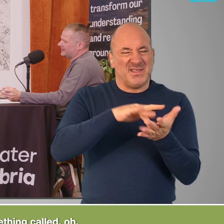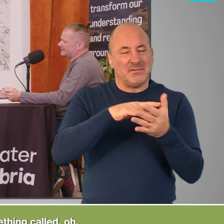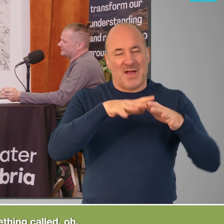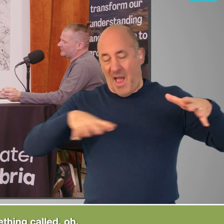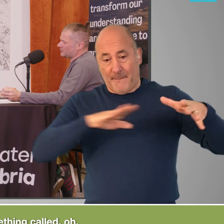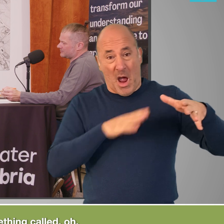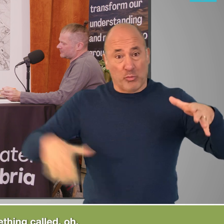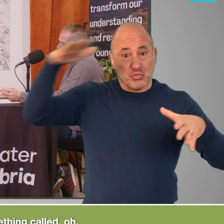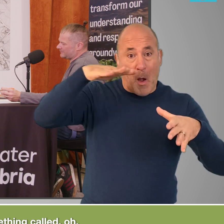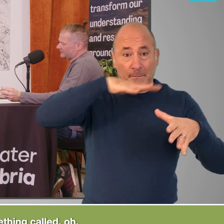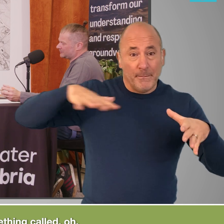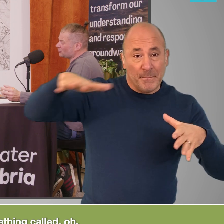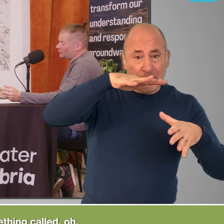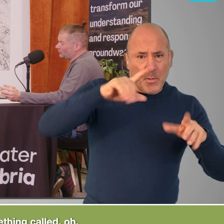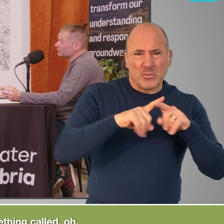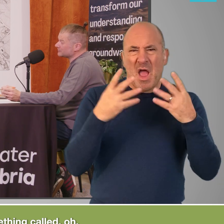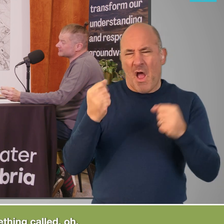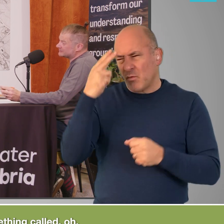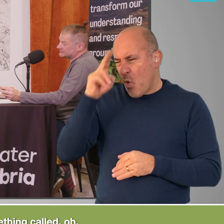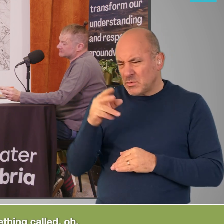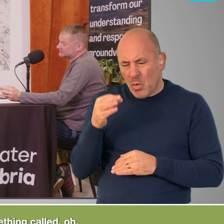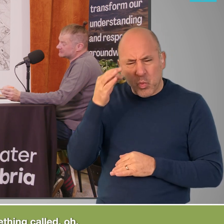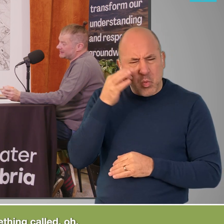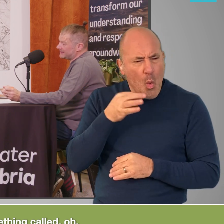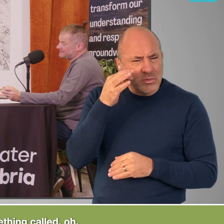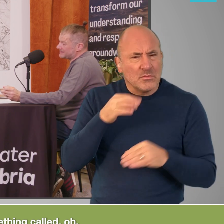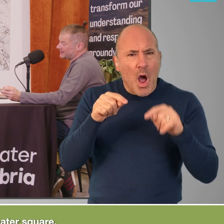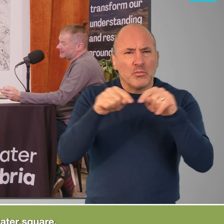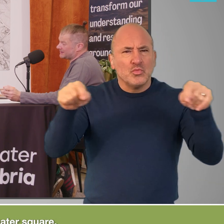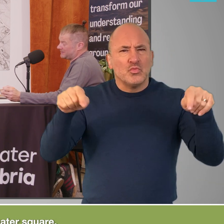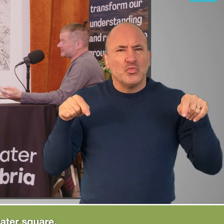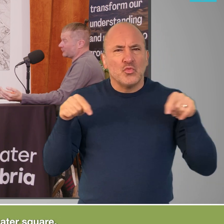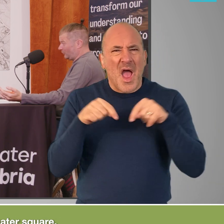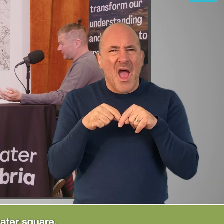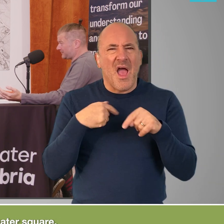And they've also got something called, oh, it's basically called water square.